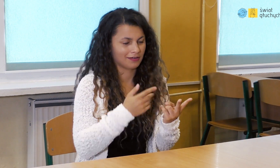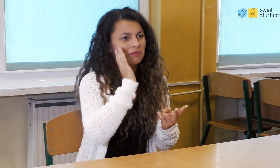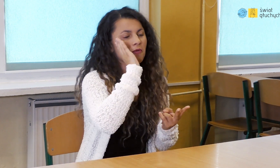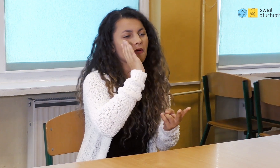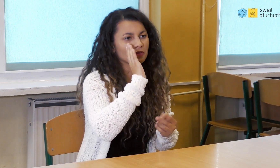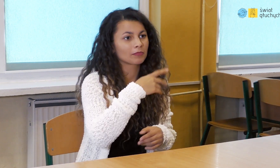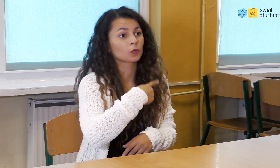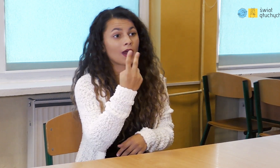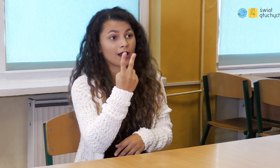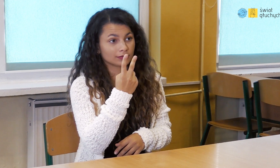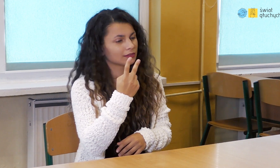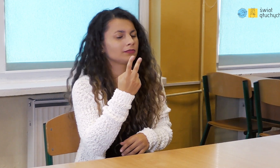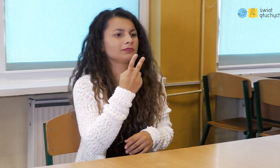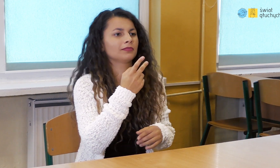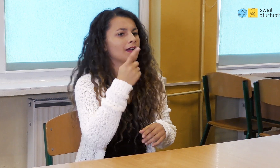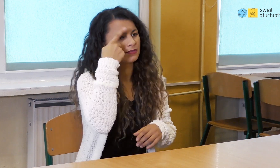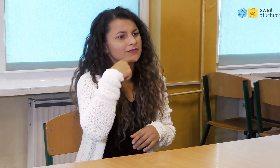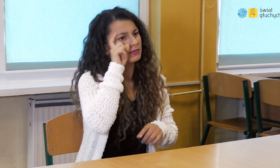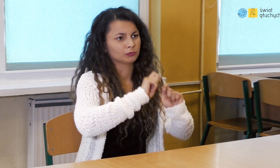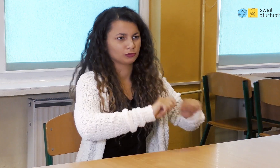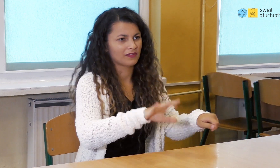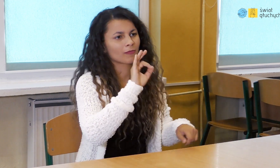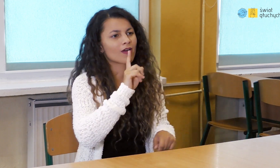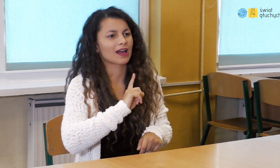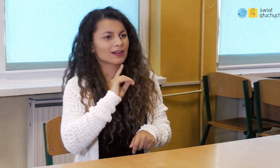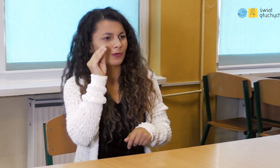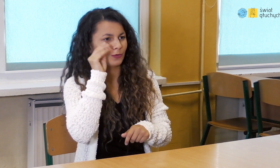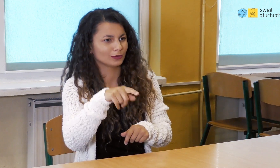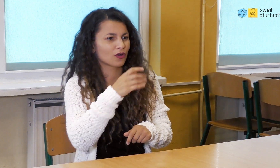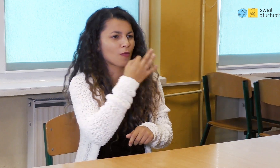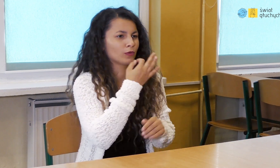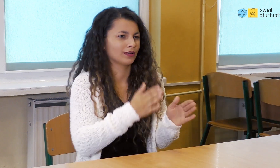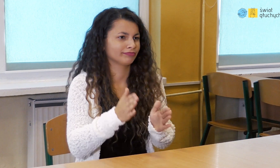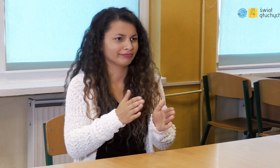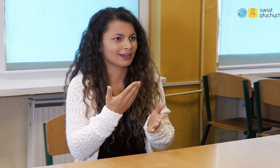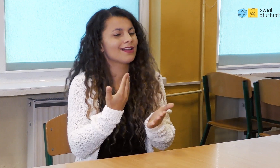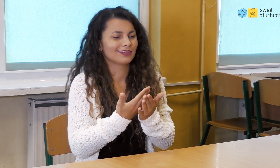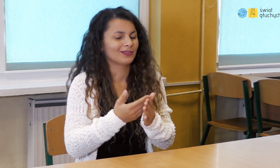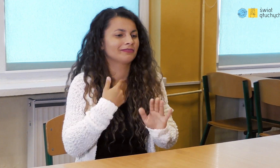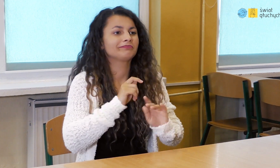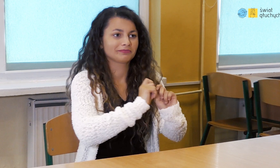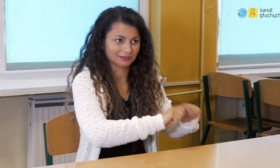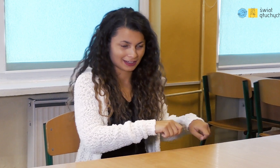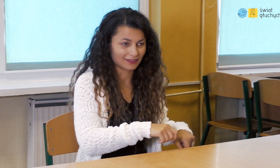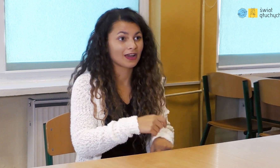In the second grade, the German language was discontinued because we were preparing for our First Communion. In the third grade, I transferred to a school for the deaf,